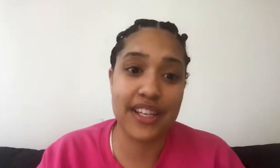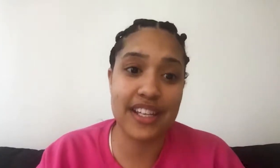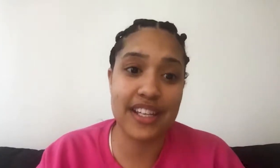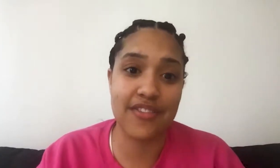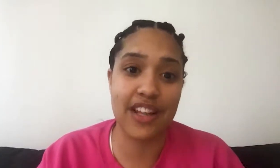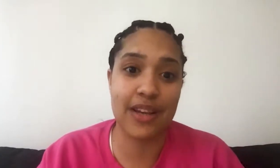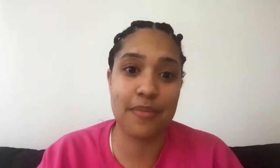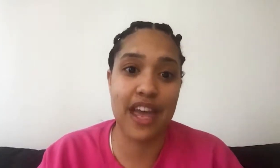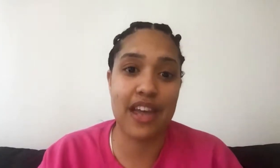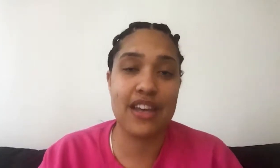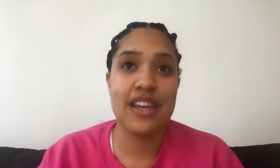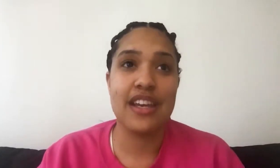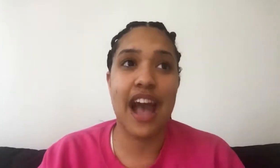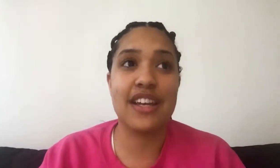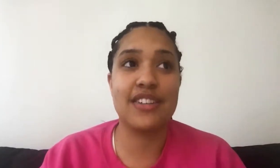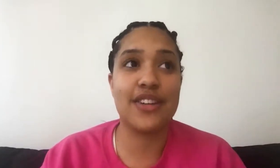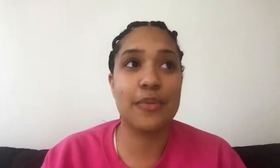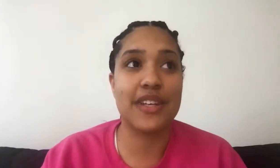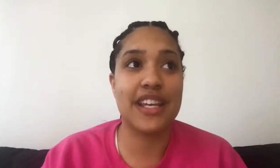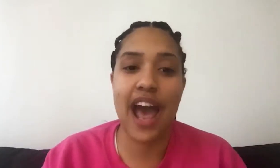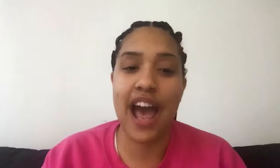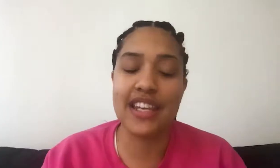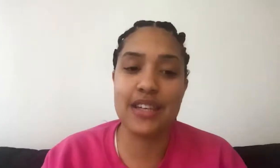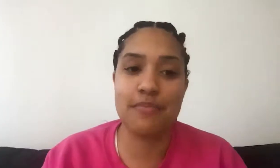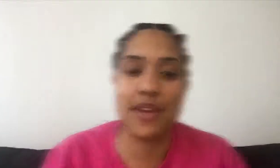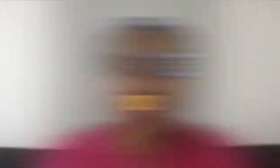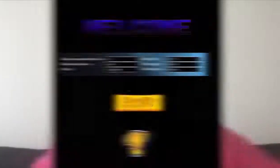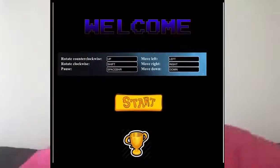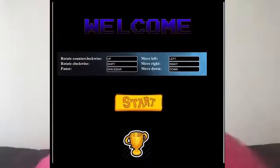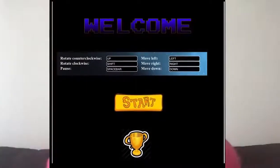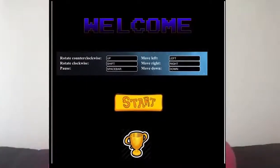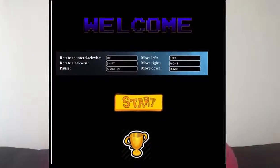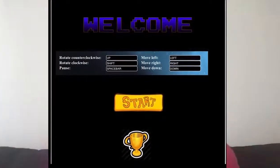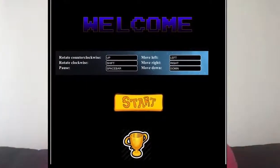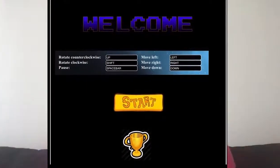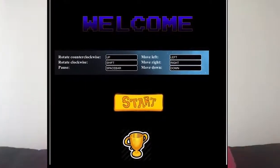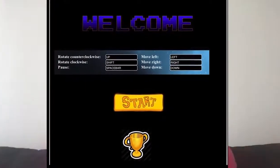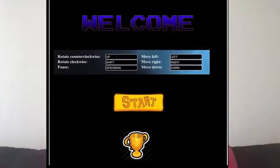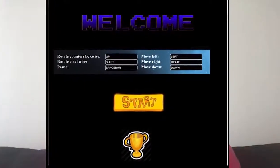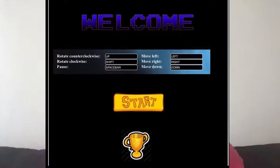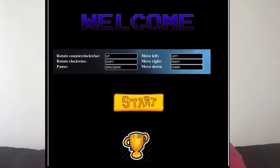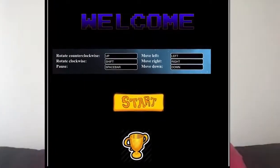and develop that kind of determination behind it. My project over the summer was basically